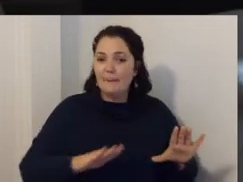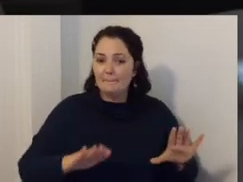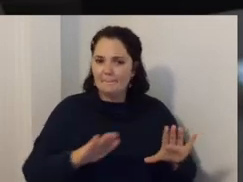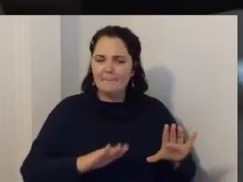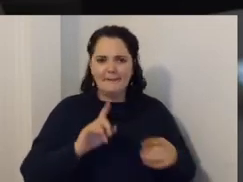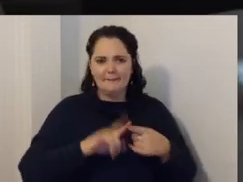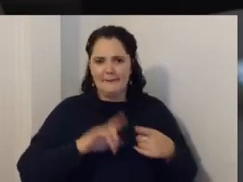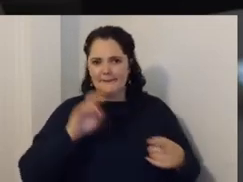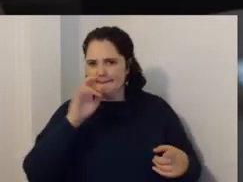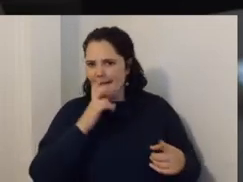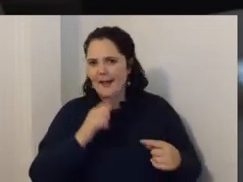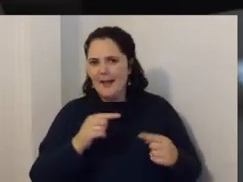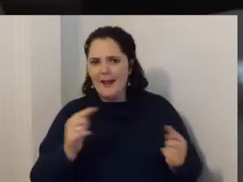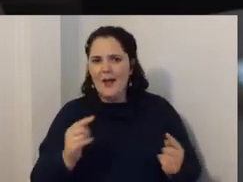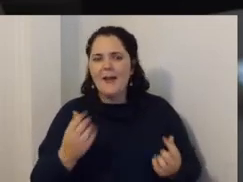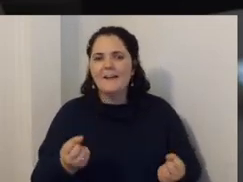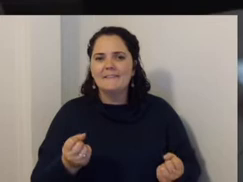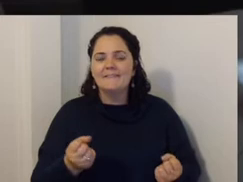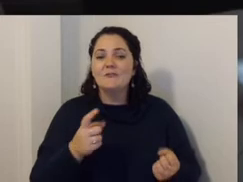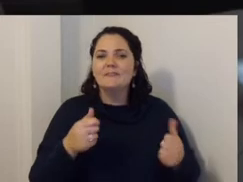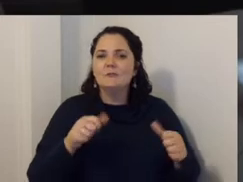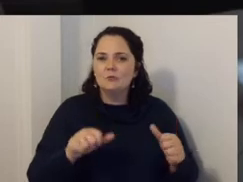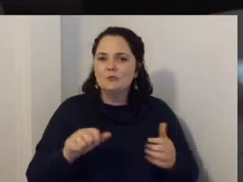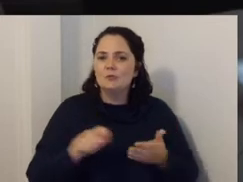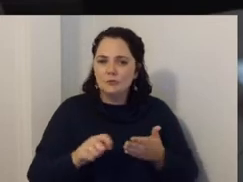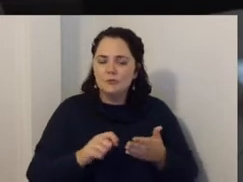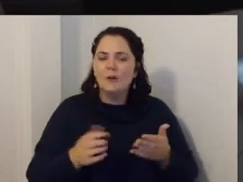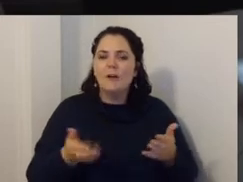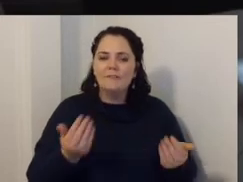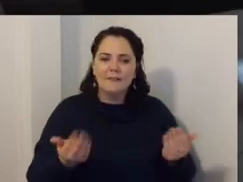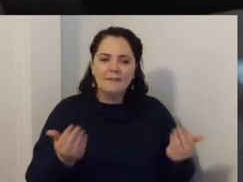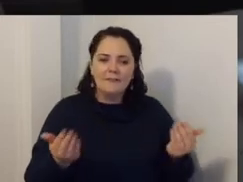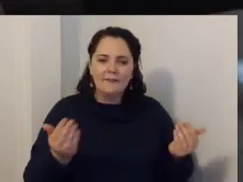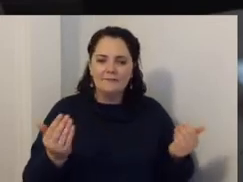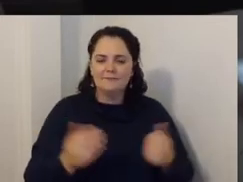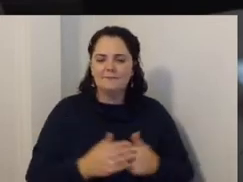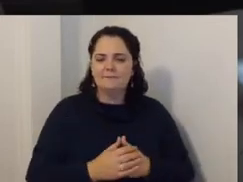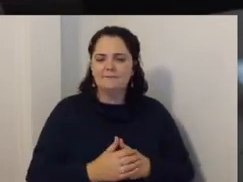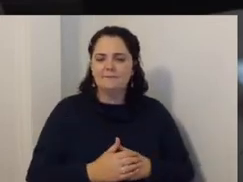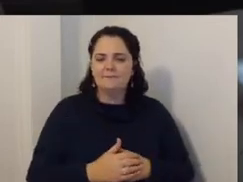in the shadow and again start carving back into it and lifting out your lights, this is complex